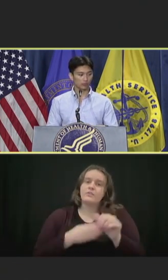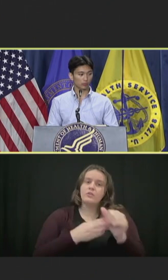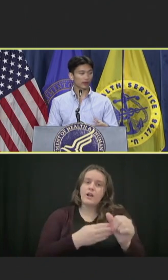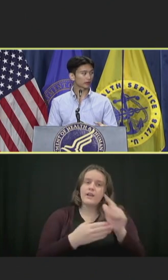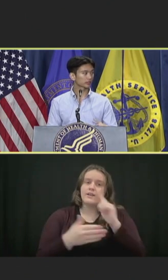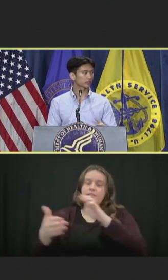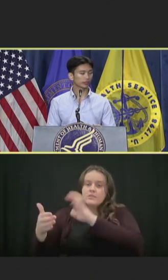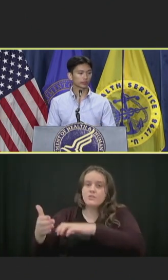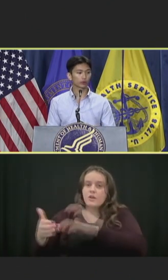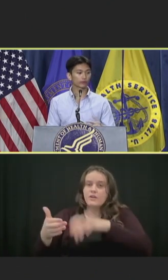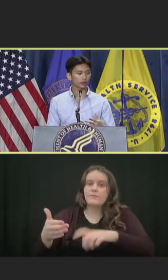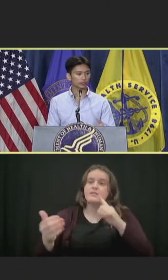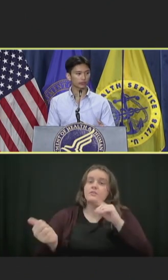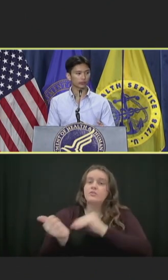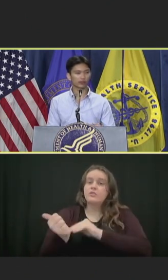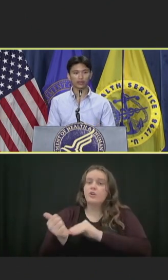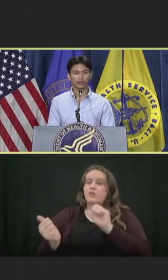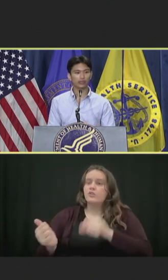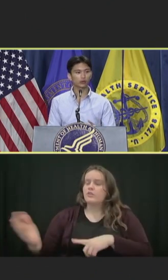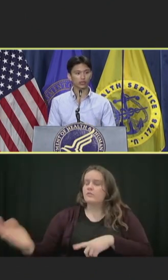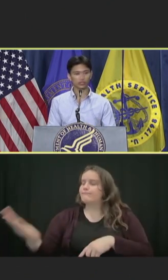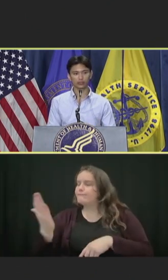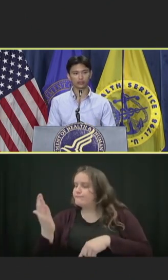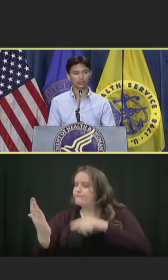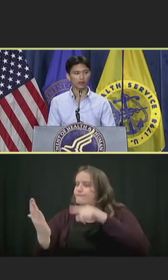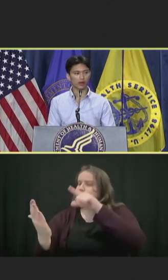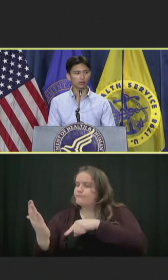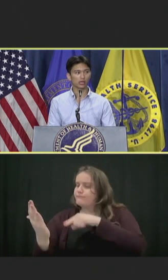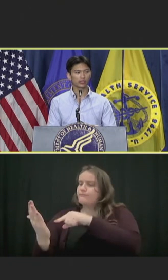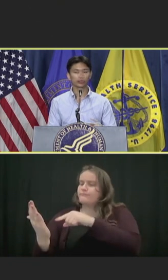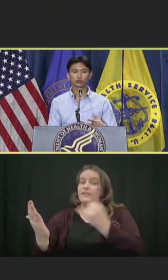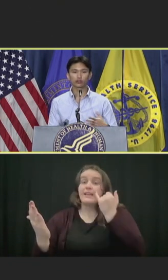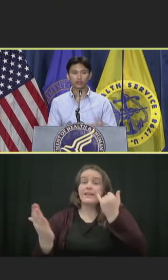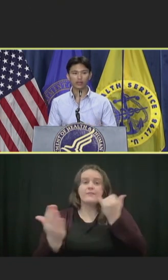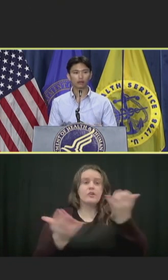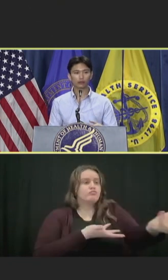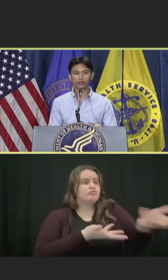providers could refer to if they had any questions about, you know, treatment algorithms